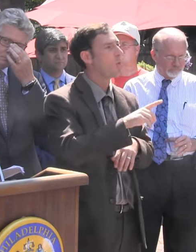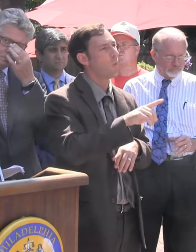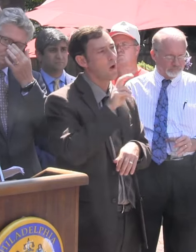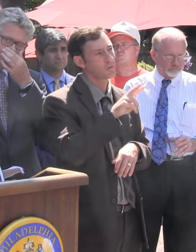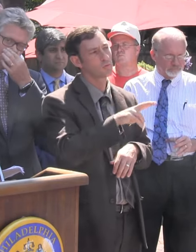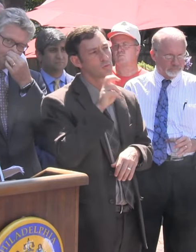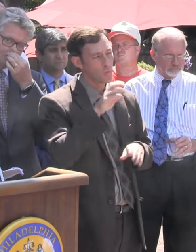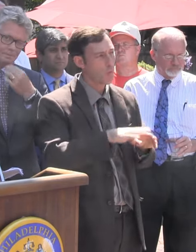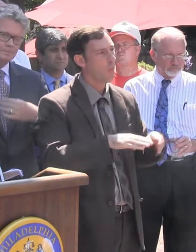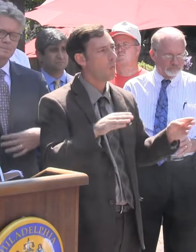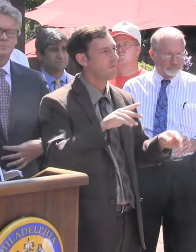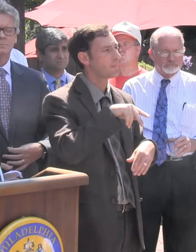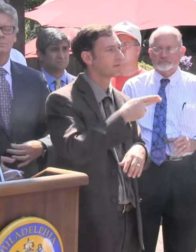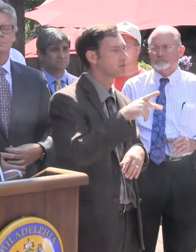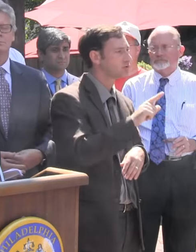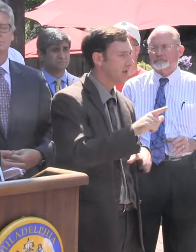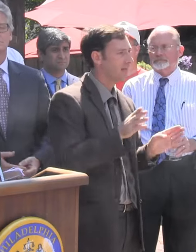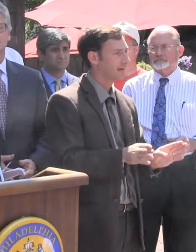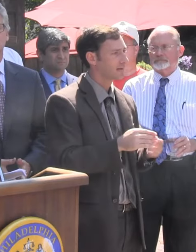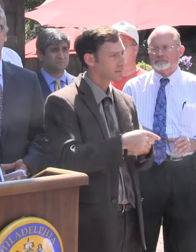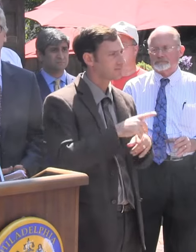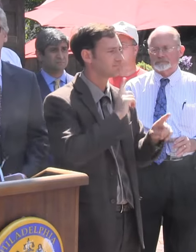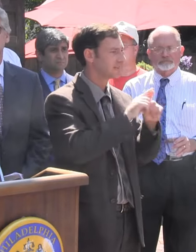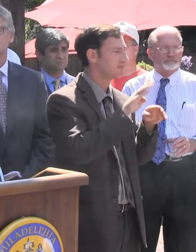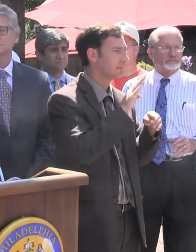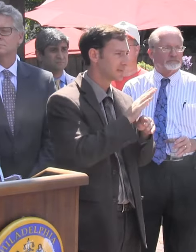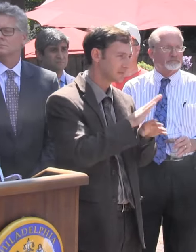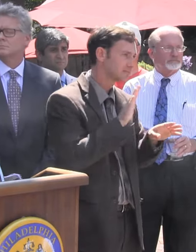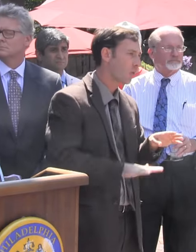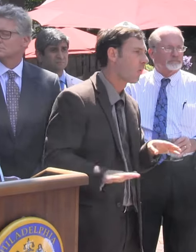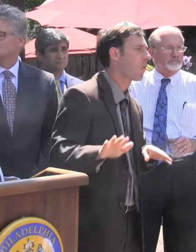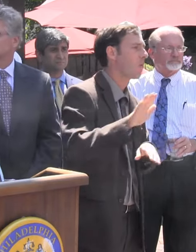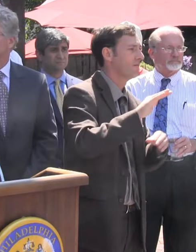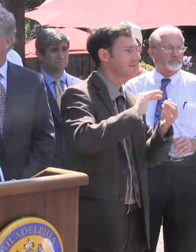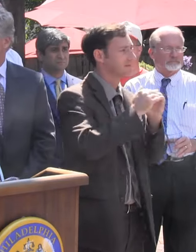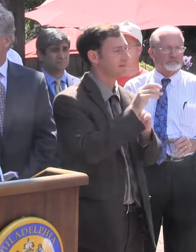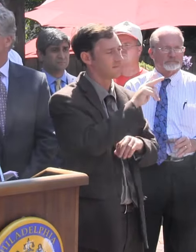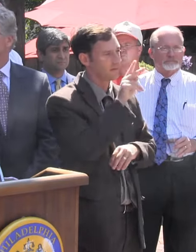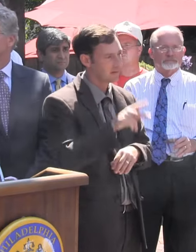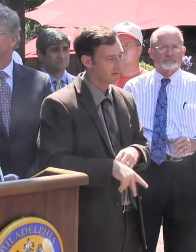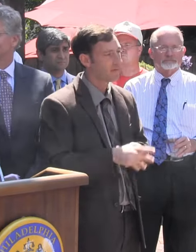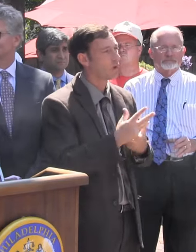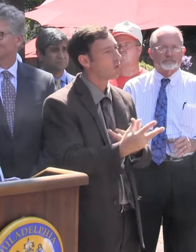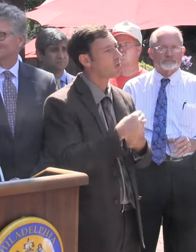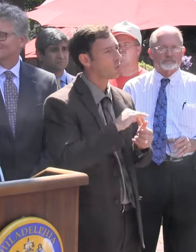phl kits to businesses across the city of Philadelphia. Now included in these kits will